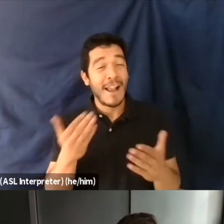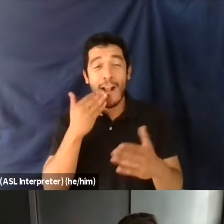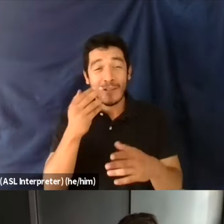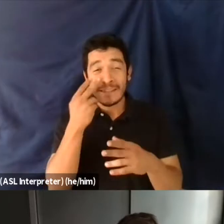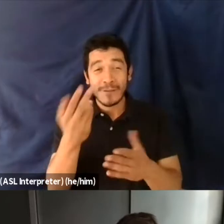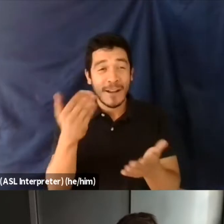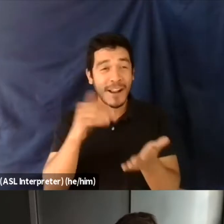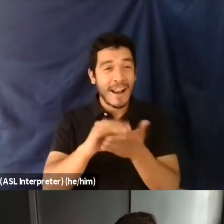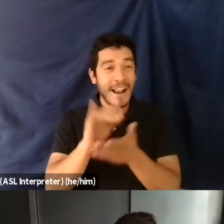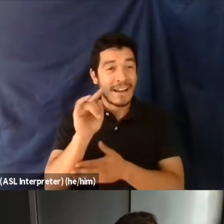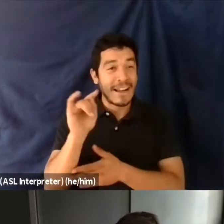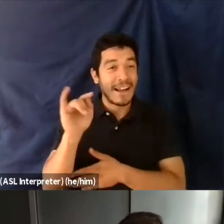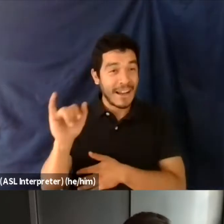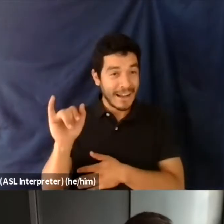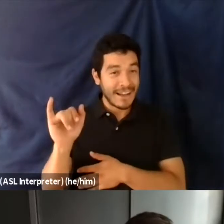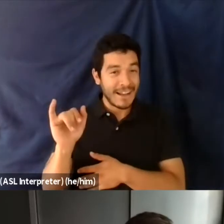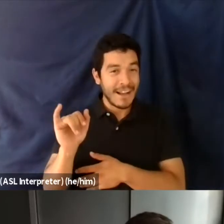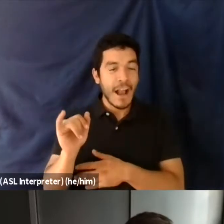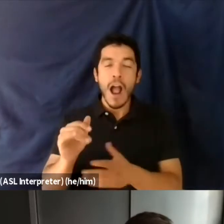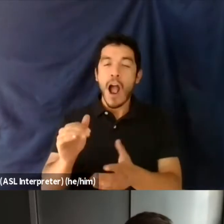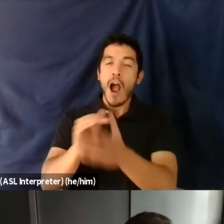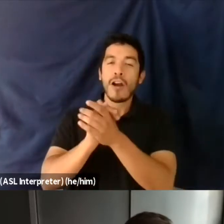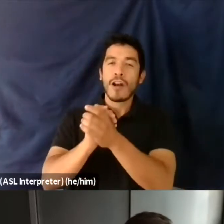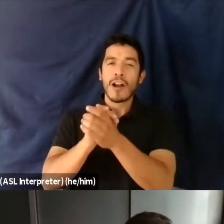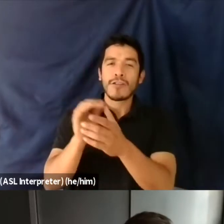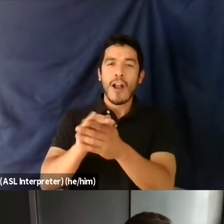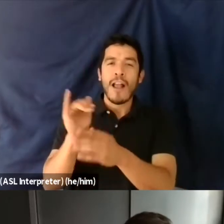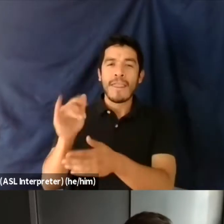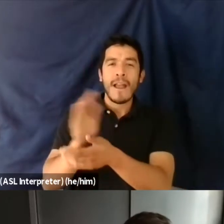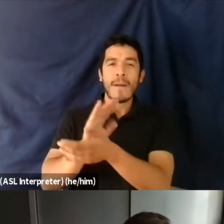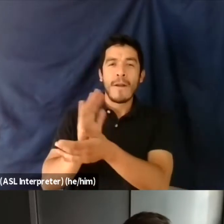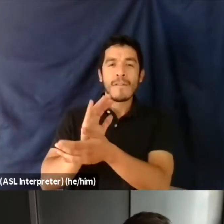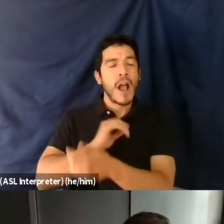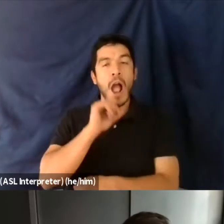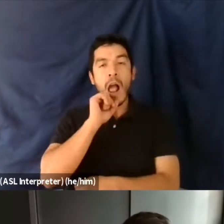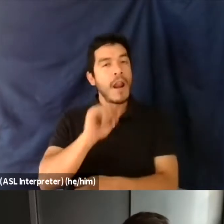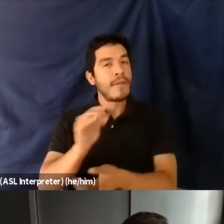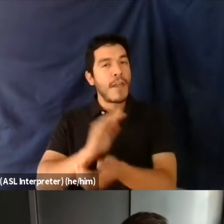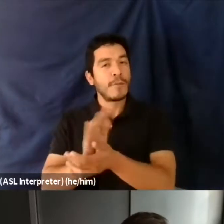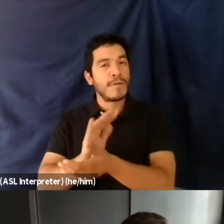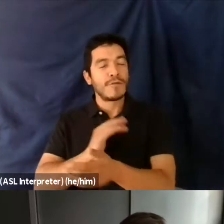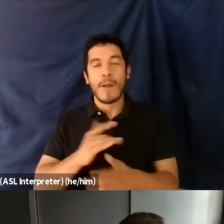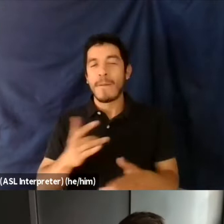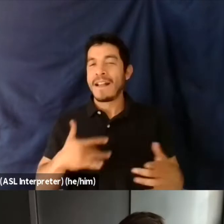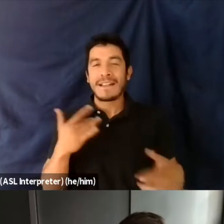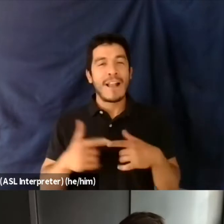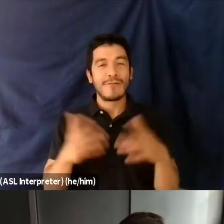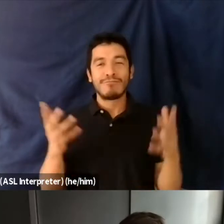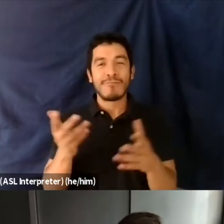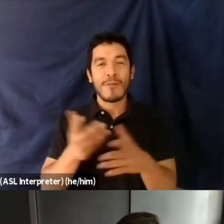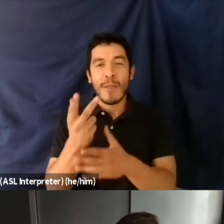You too, congrats on the film. I love the films so I'm very excited to chat to you today. Look, how are you feeling?